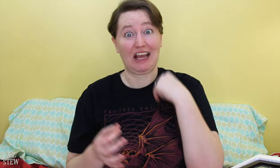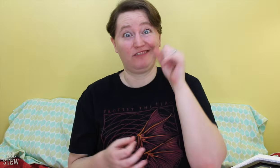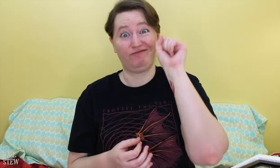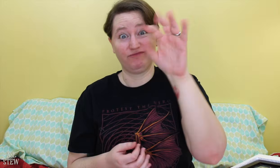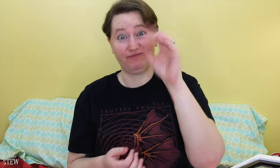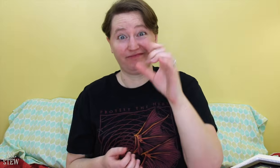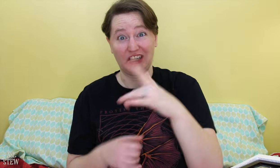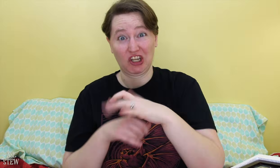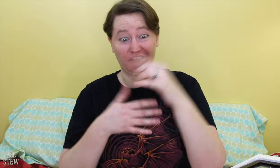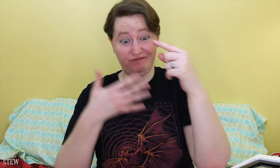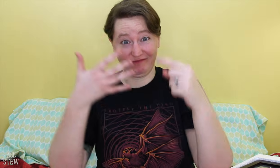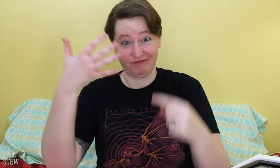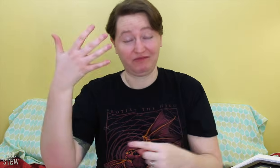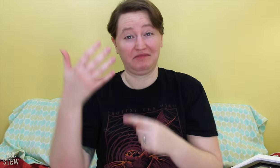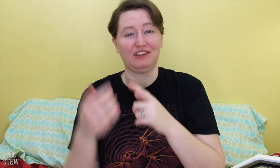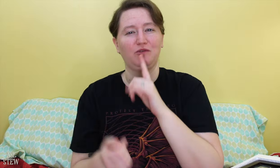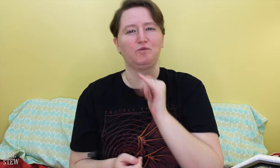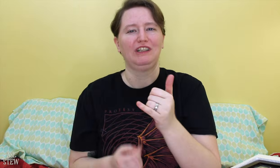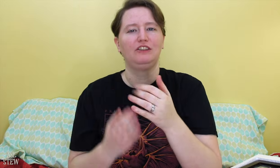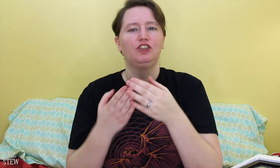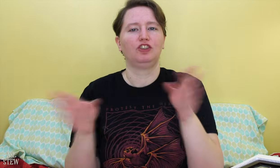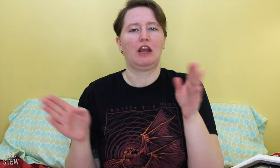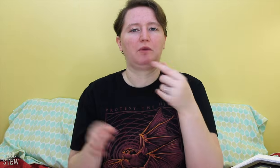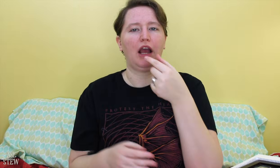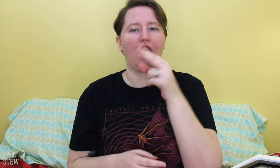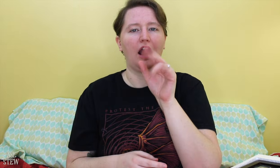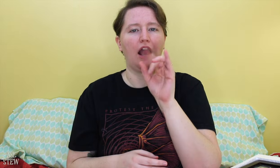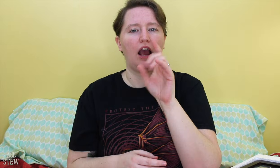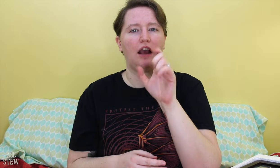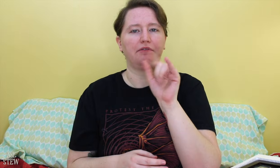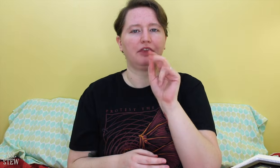Really the defintion of all the terms that I've given you